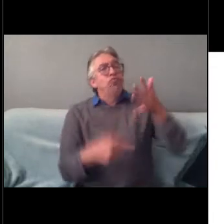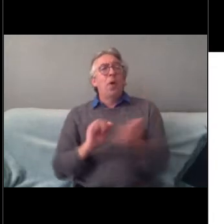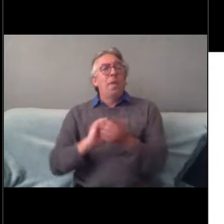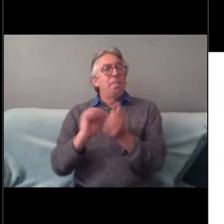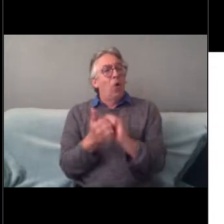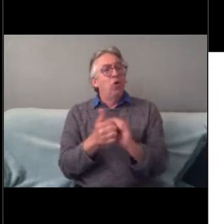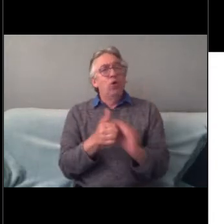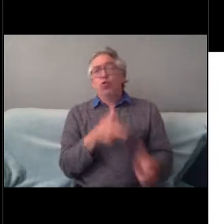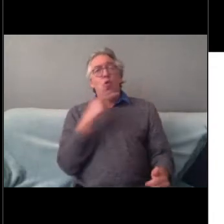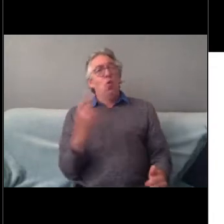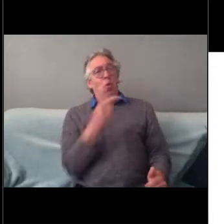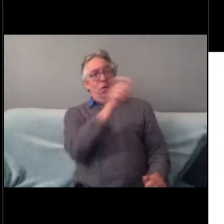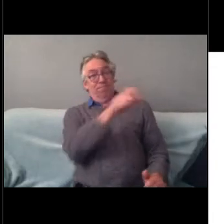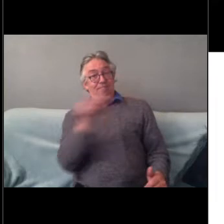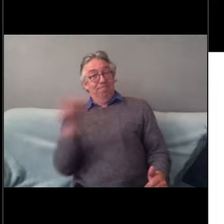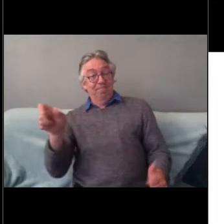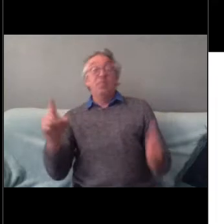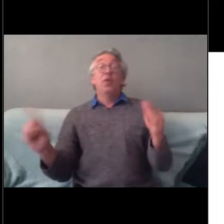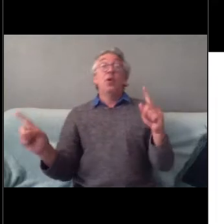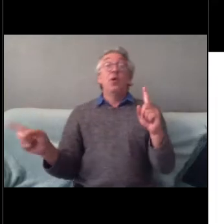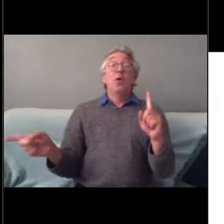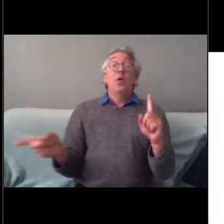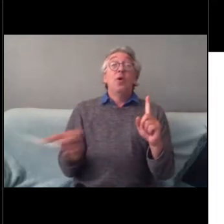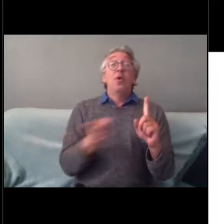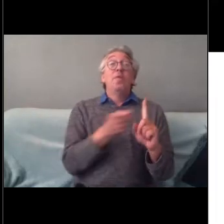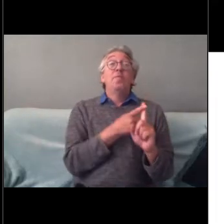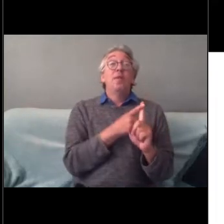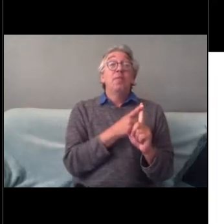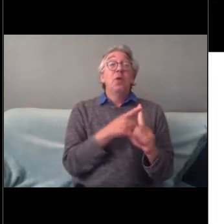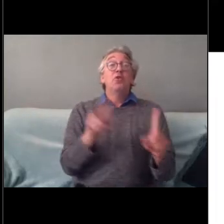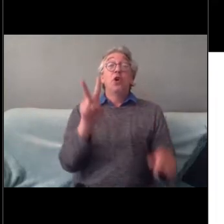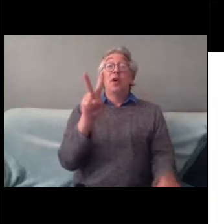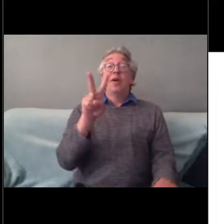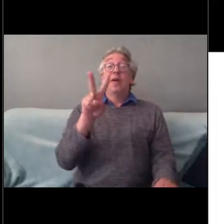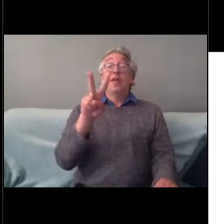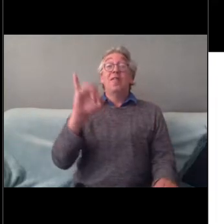I'll start with Viatores Christi an Irish based NGO